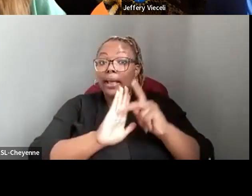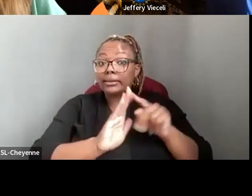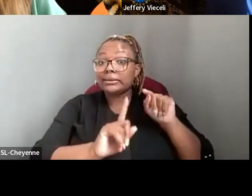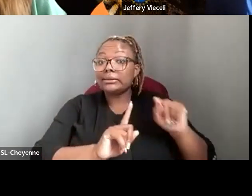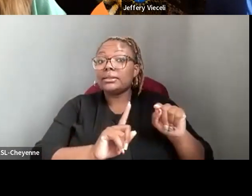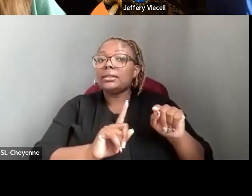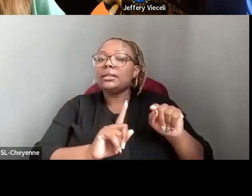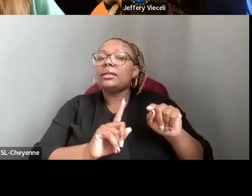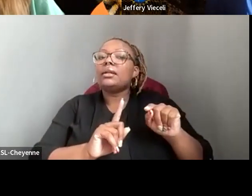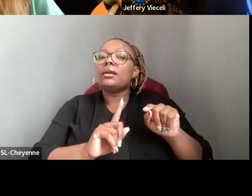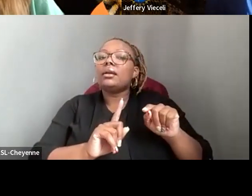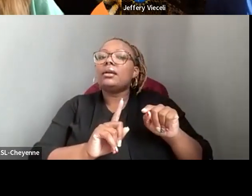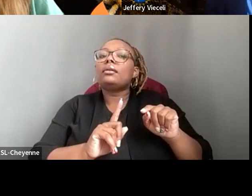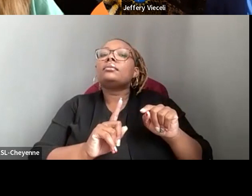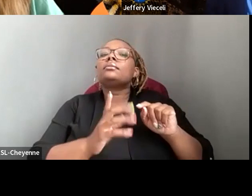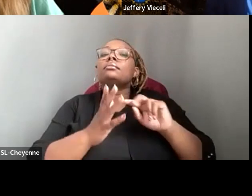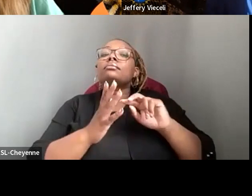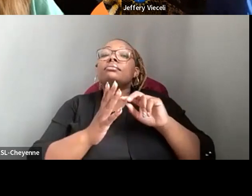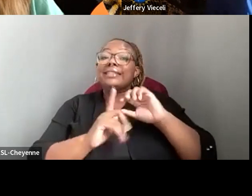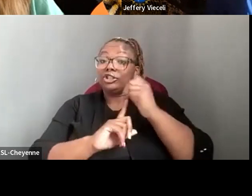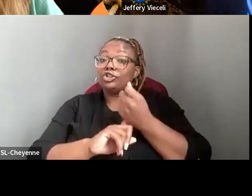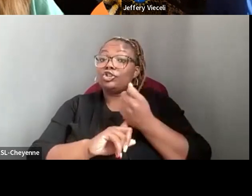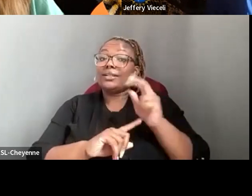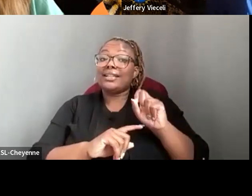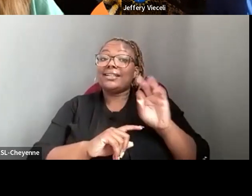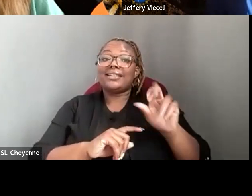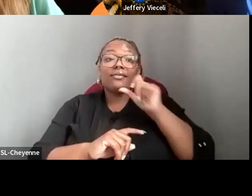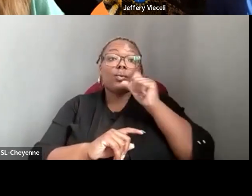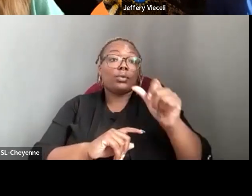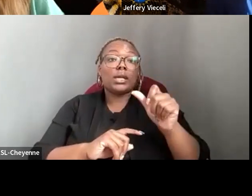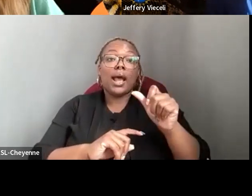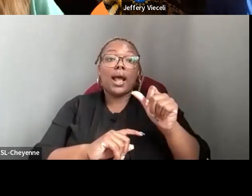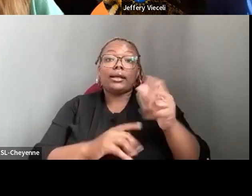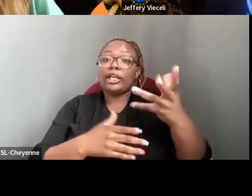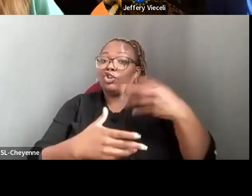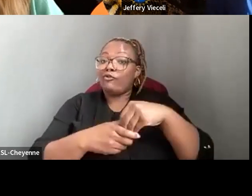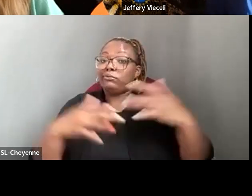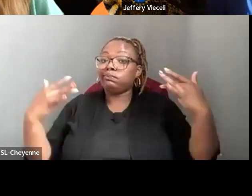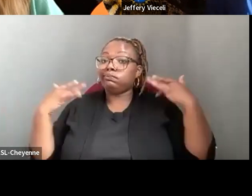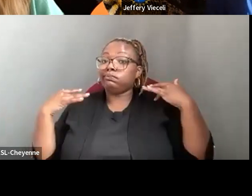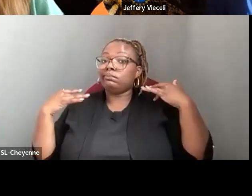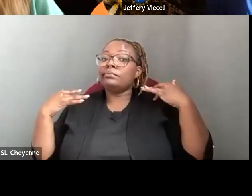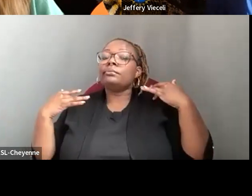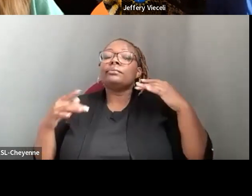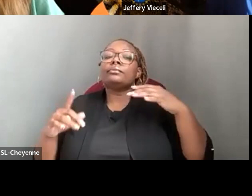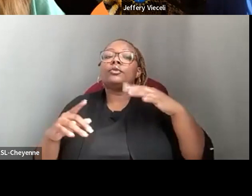that's a case where NSF is not going to get involved in with your institution.